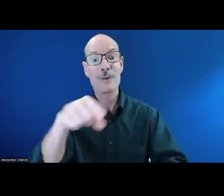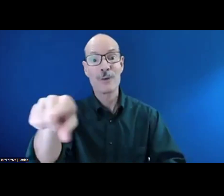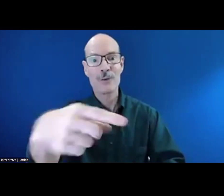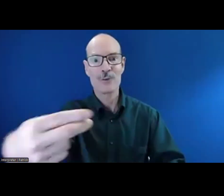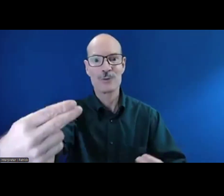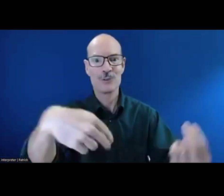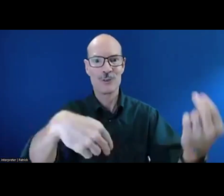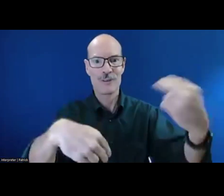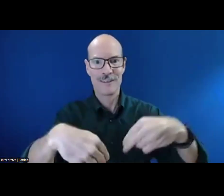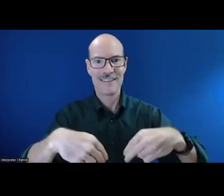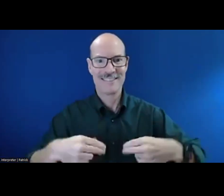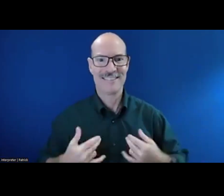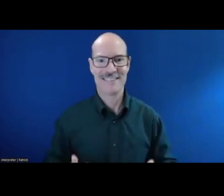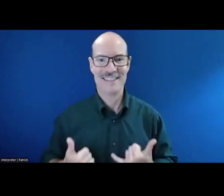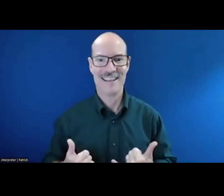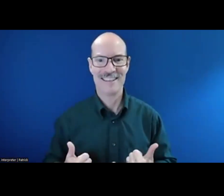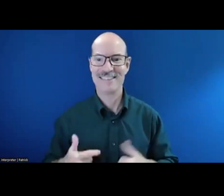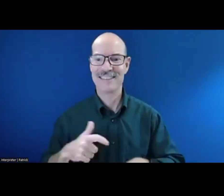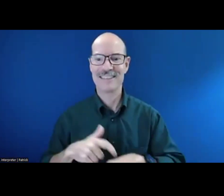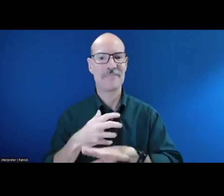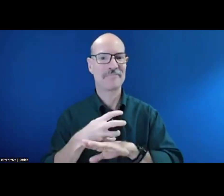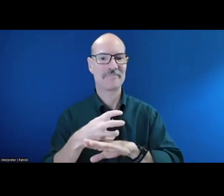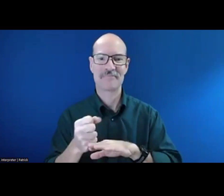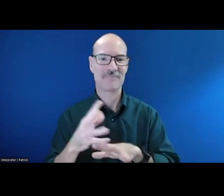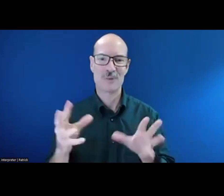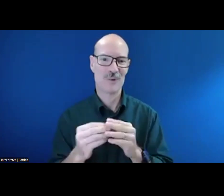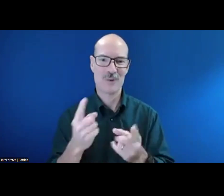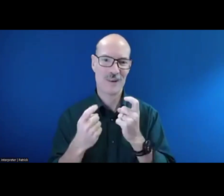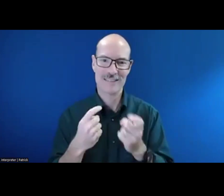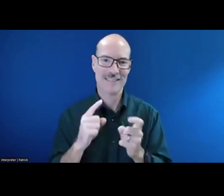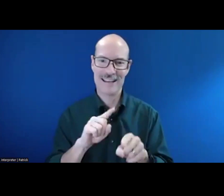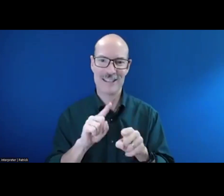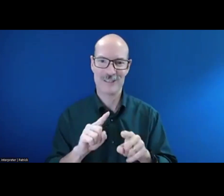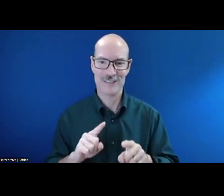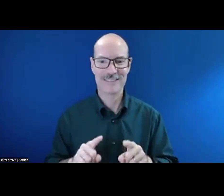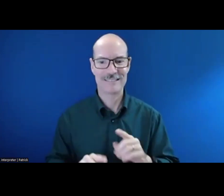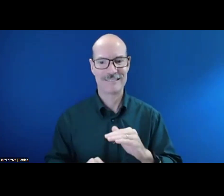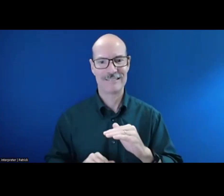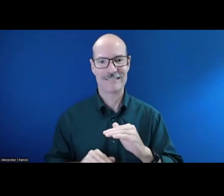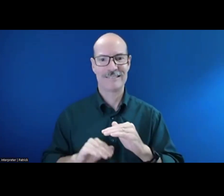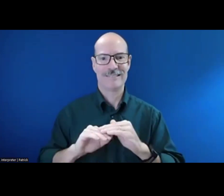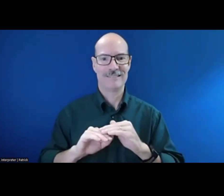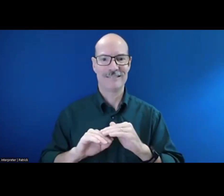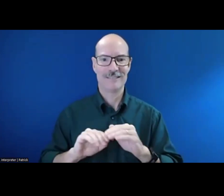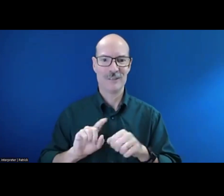And that's all the time we have for questions today, as we're approaching 1:00.